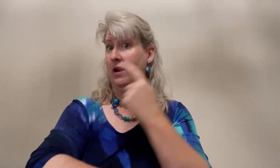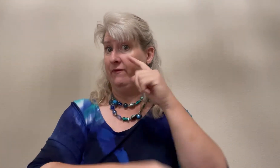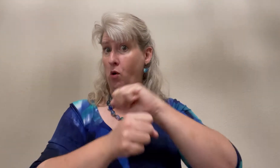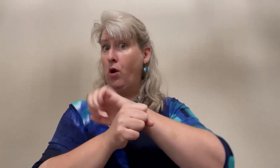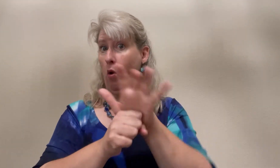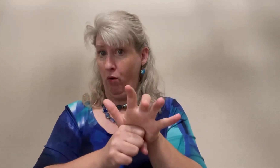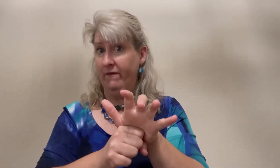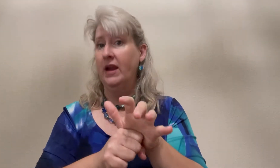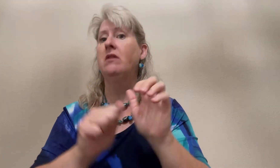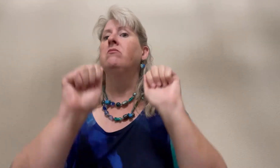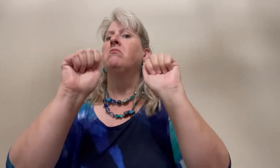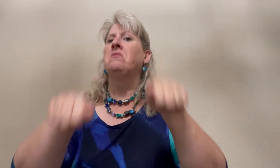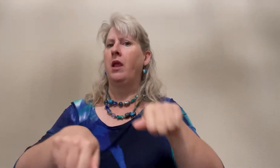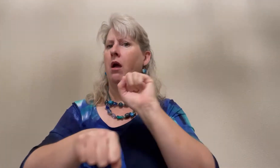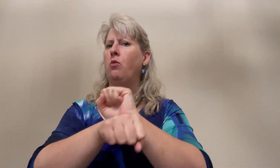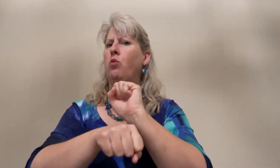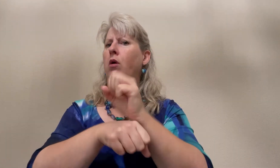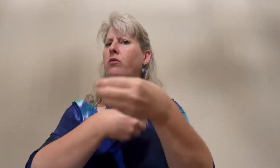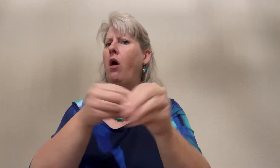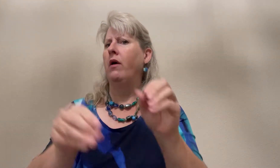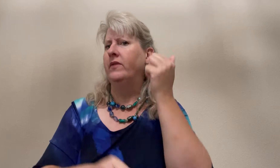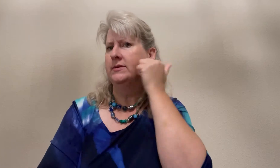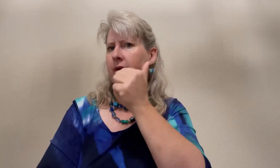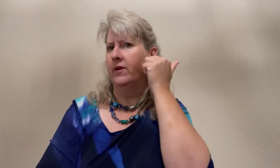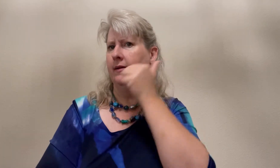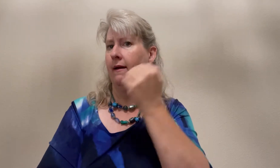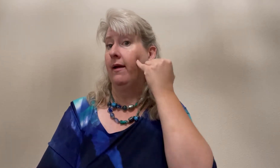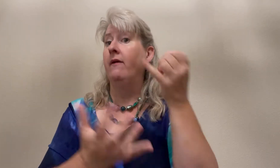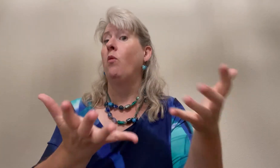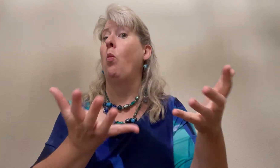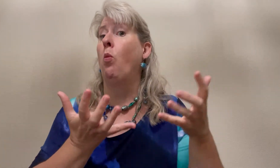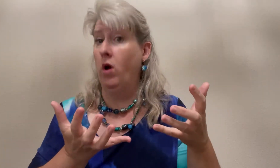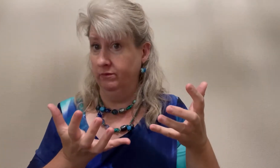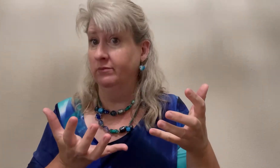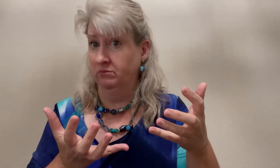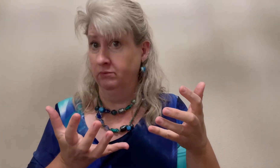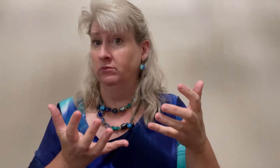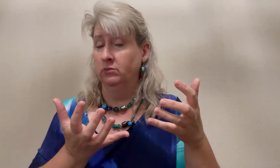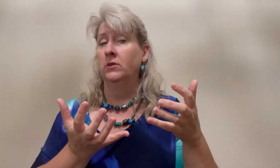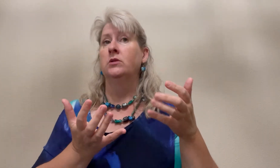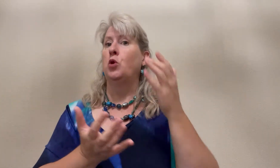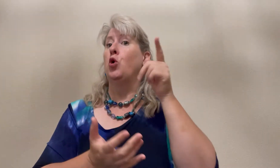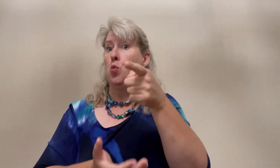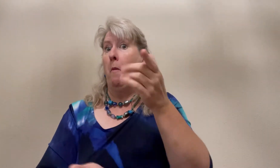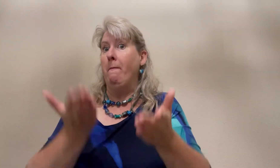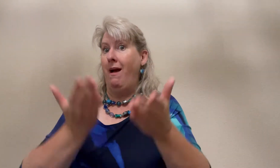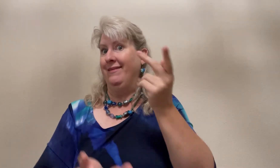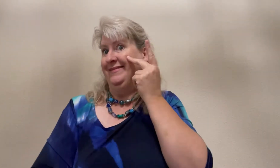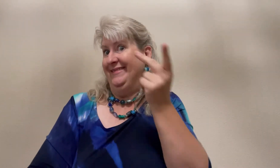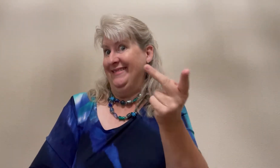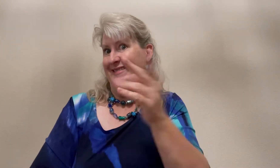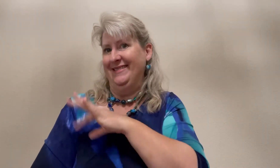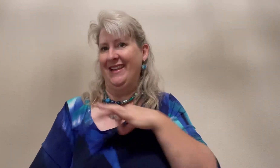for COVID-19 can work everyday at the office if they want, so you might see them